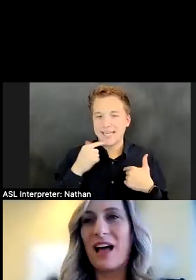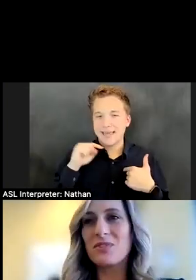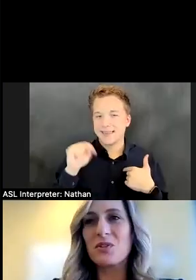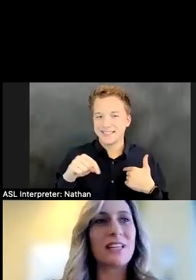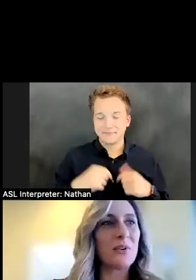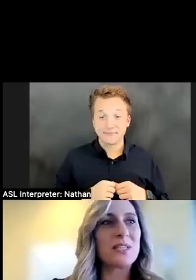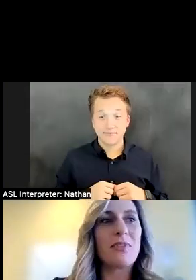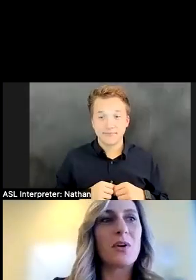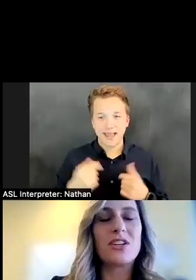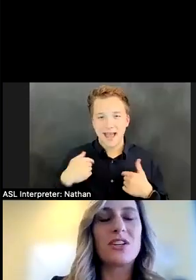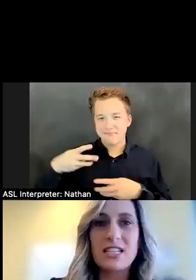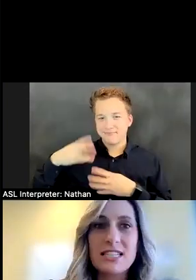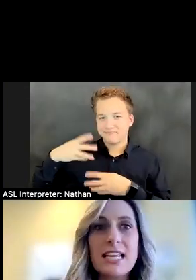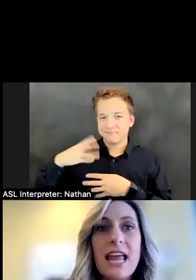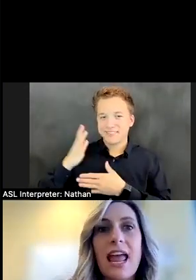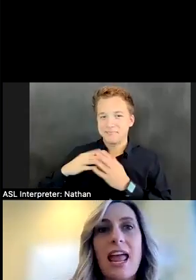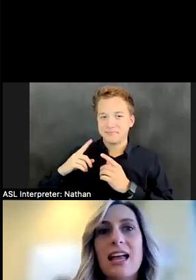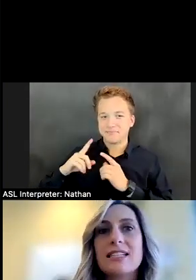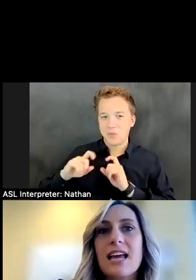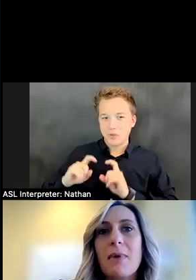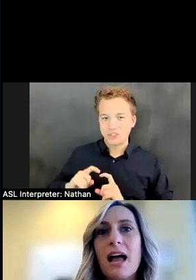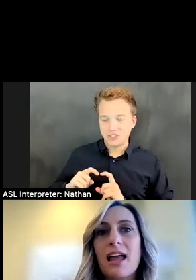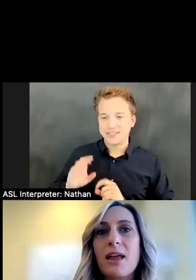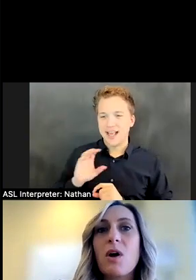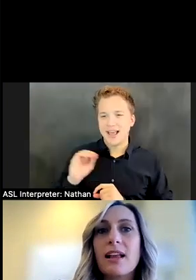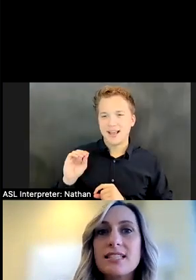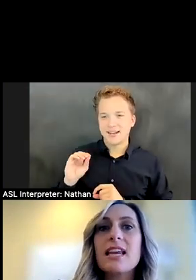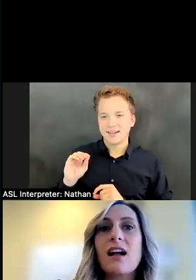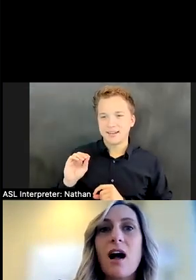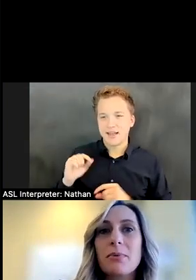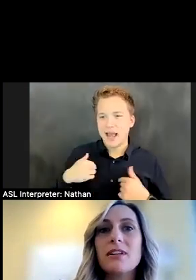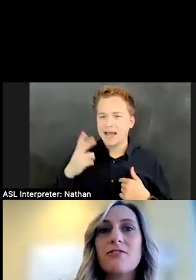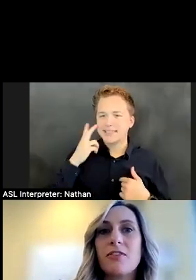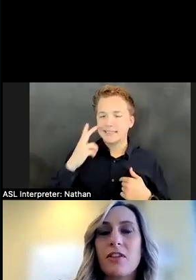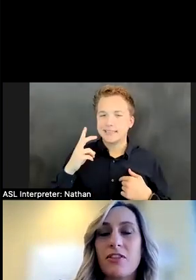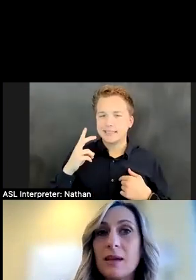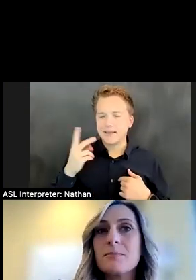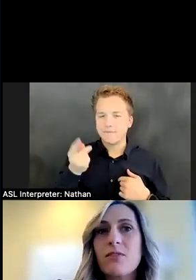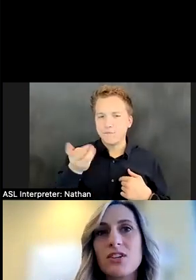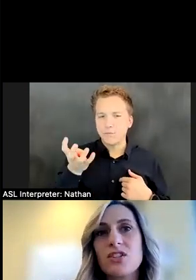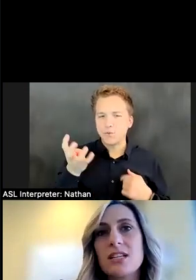I'm scrolling through some of the questions, and I see a couple of the themes of questions